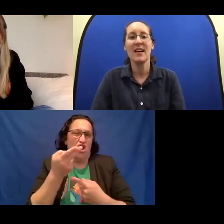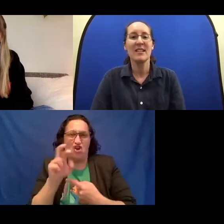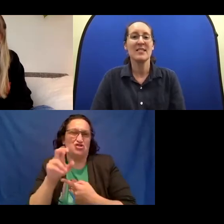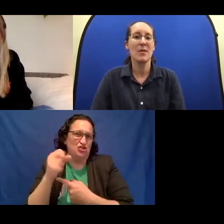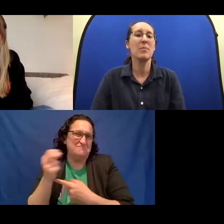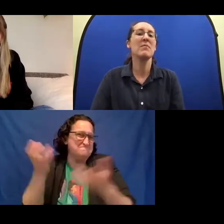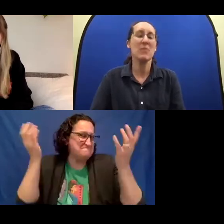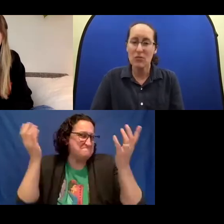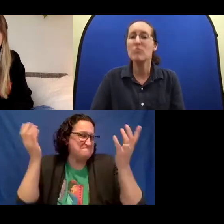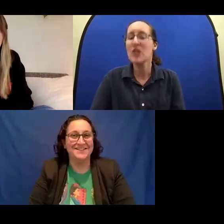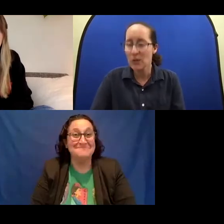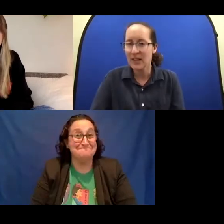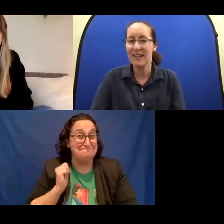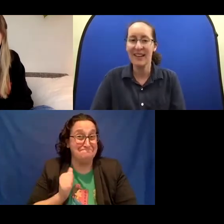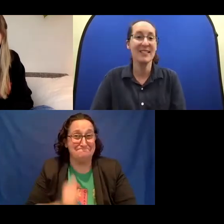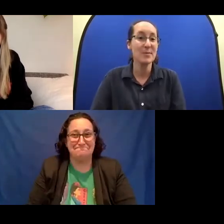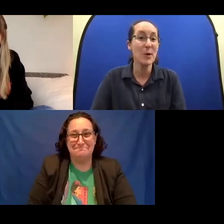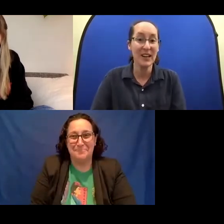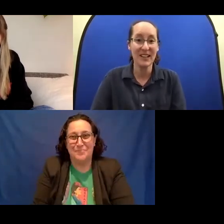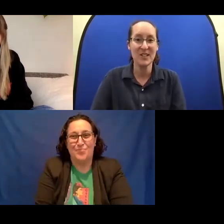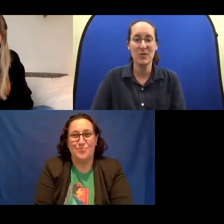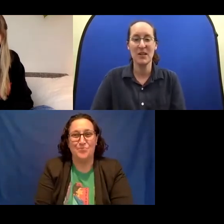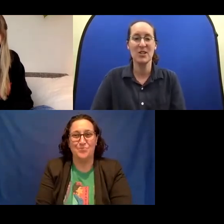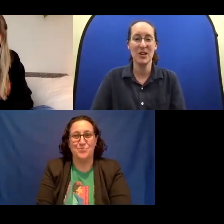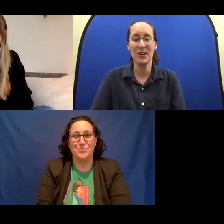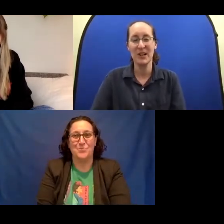but generally in spoken English, it would be she, her, hers.